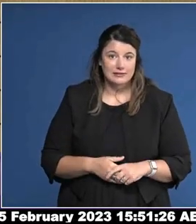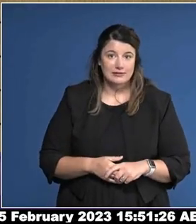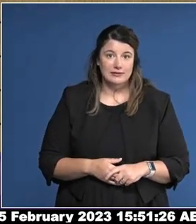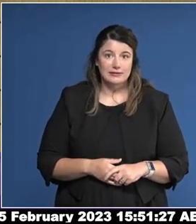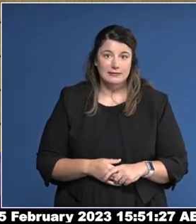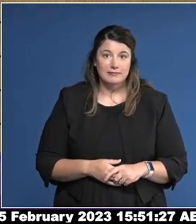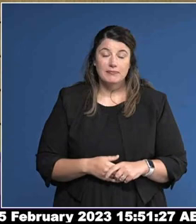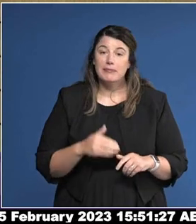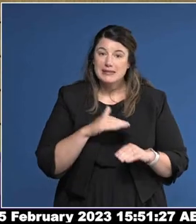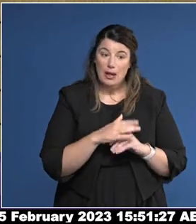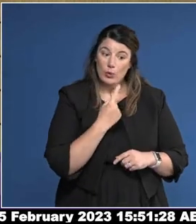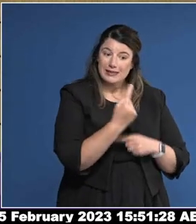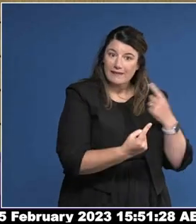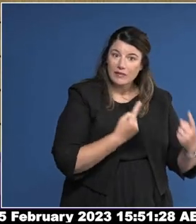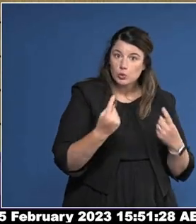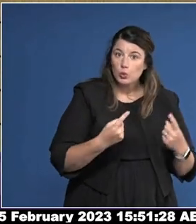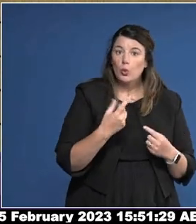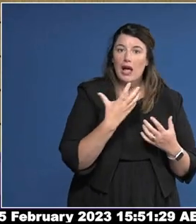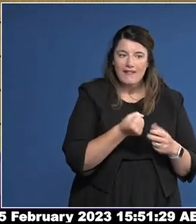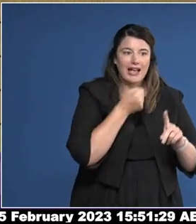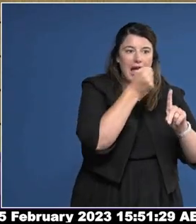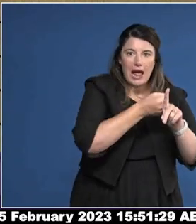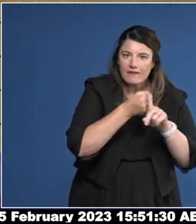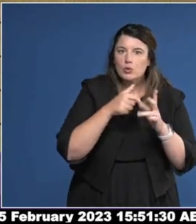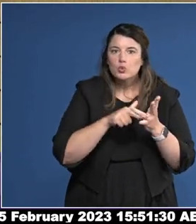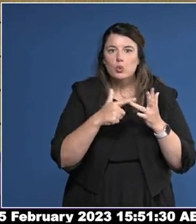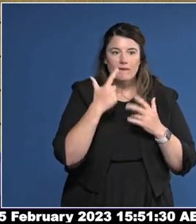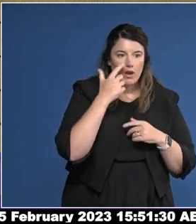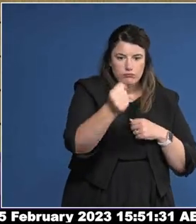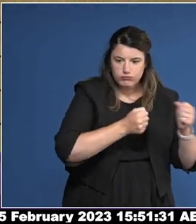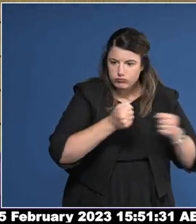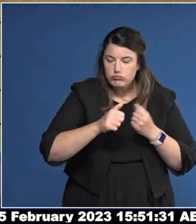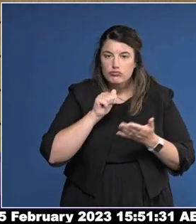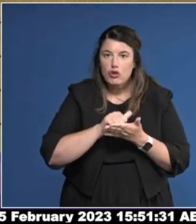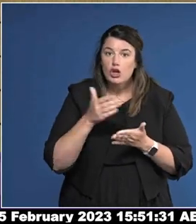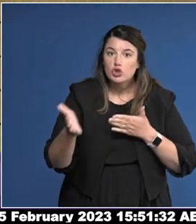advocates that will help them to find the right services, but also at a systemic level.